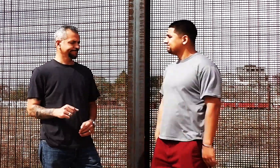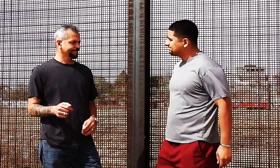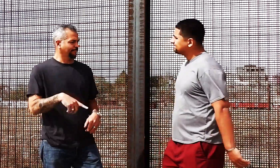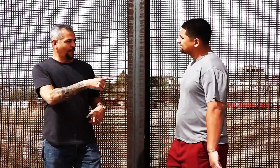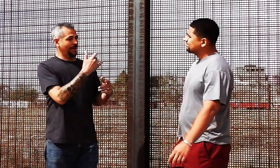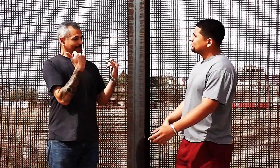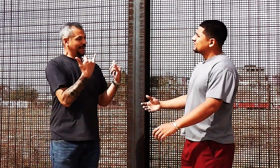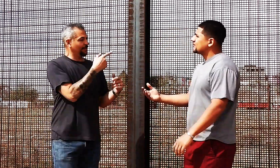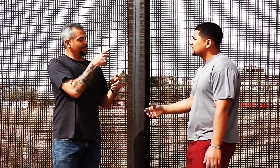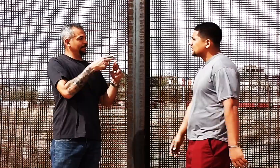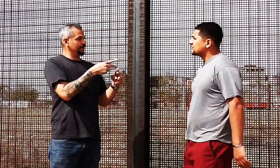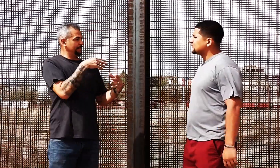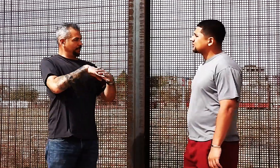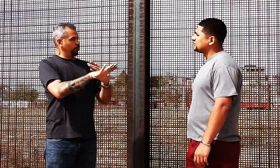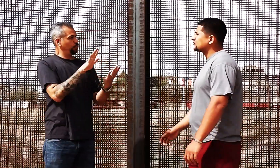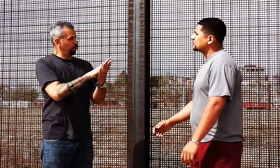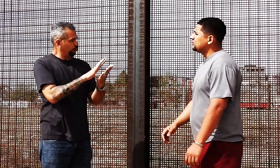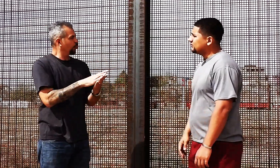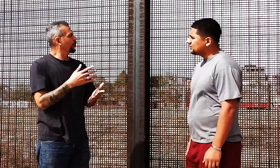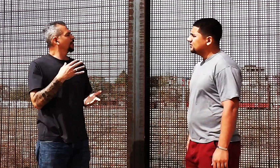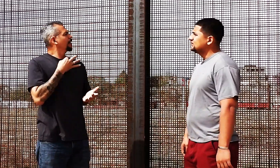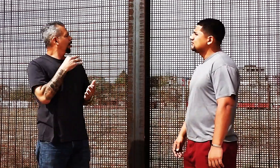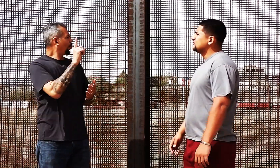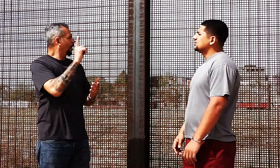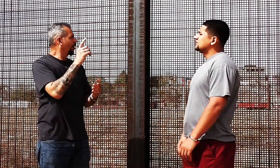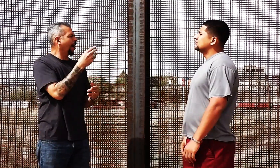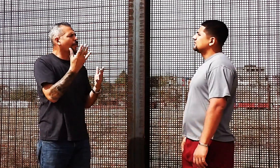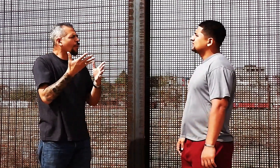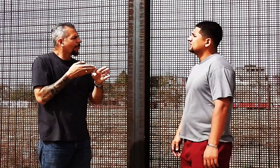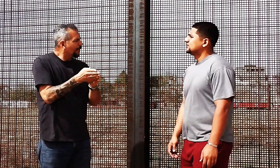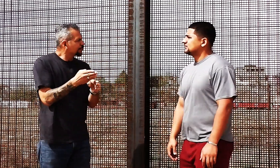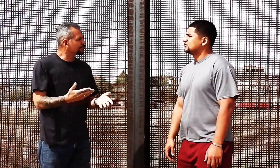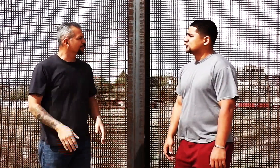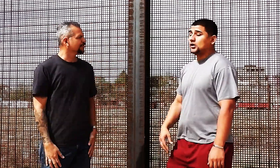Yes. since you mentioned school. Can you tell me where at and what major?